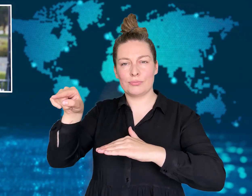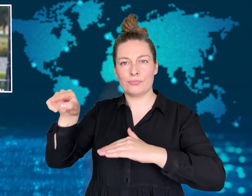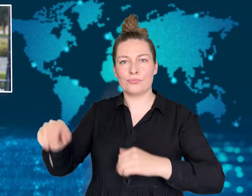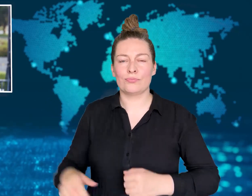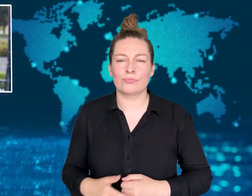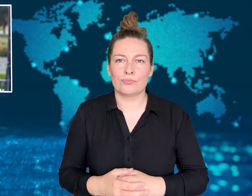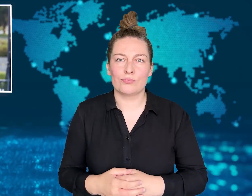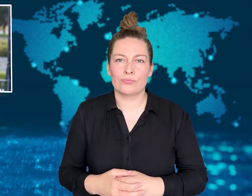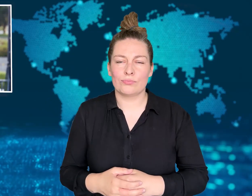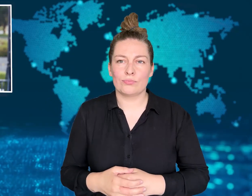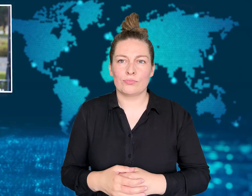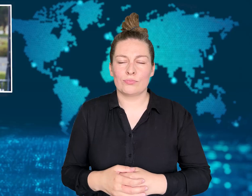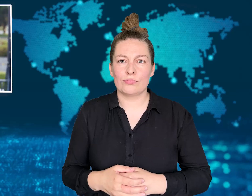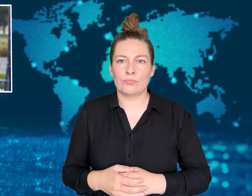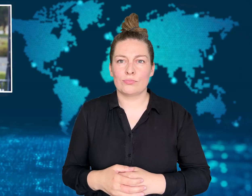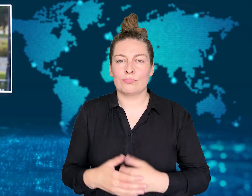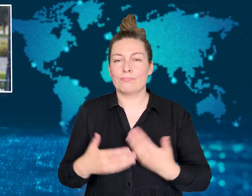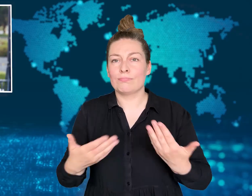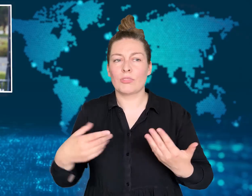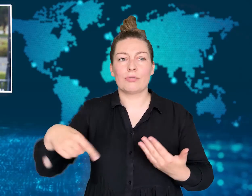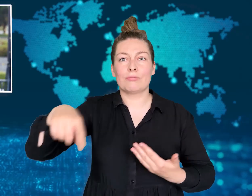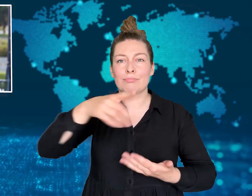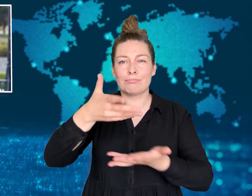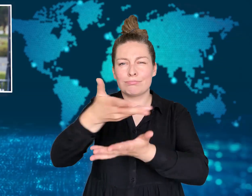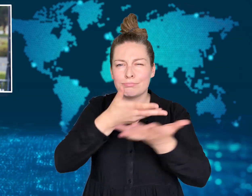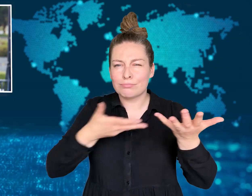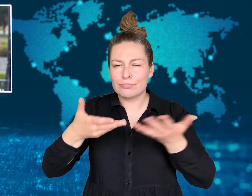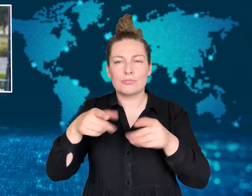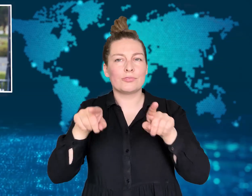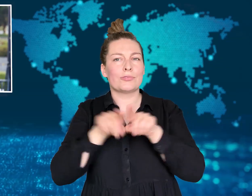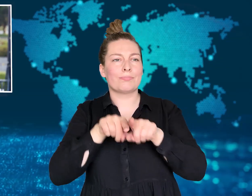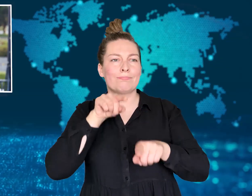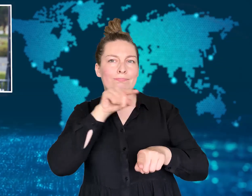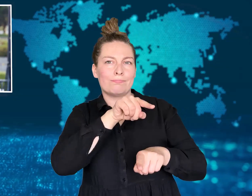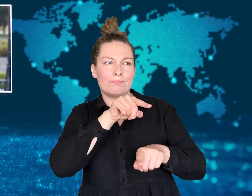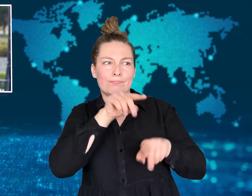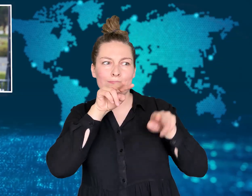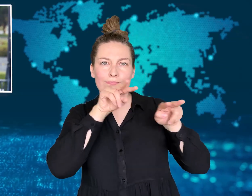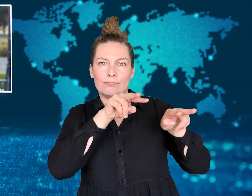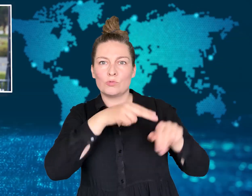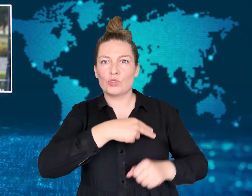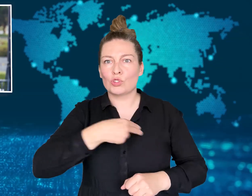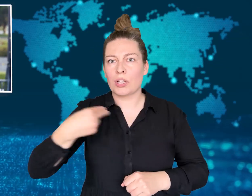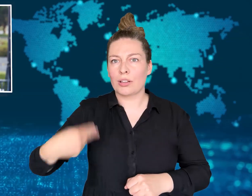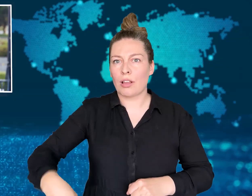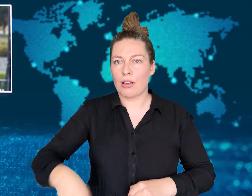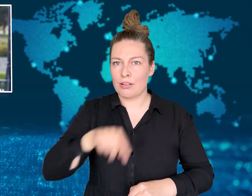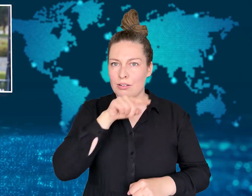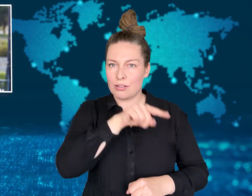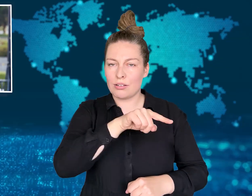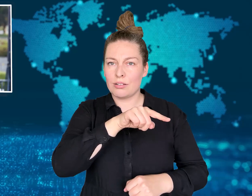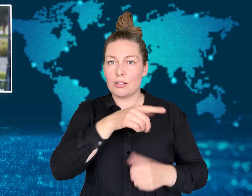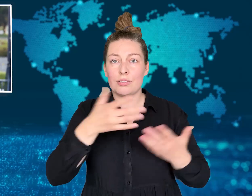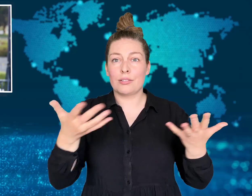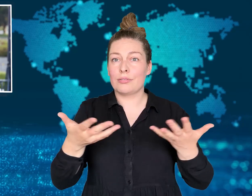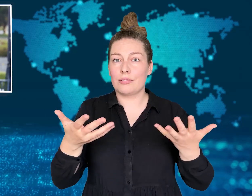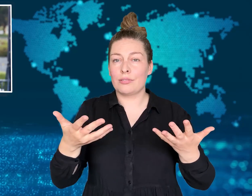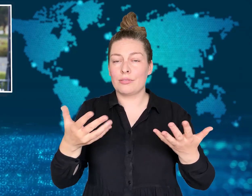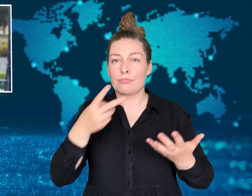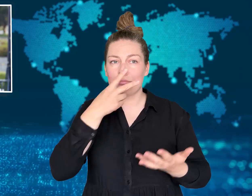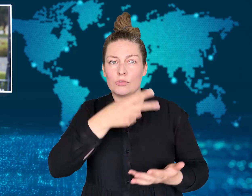Russia is now the most sanctioned country in the world.